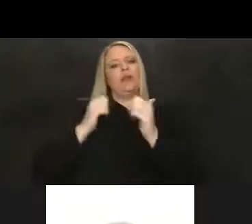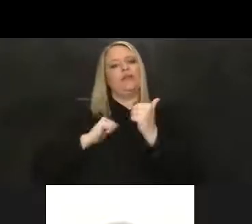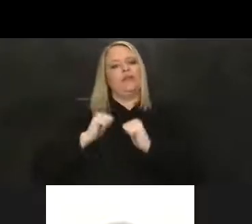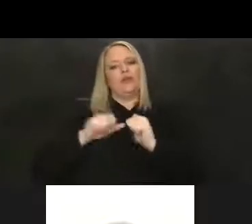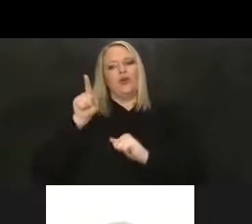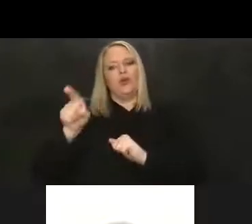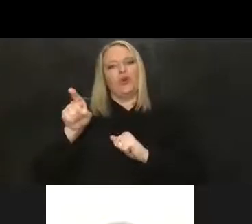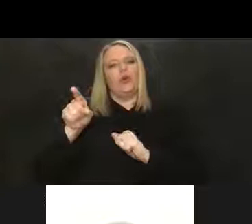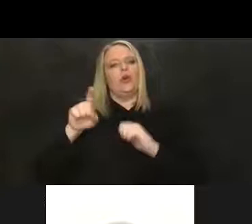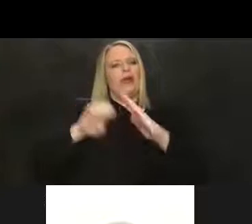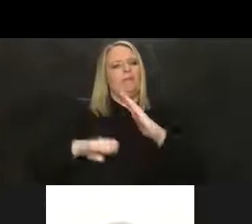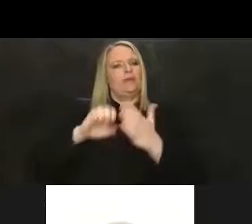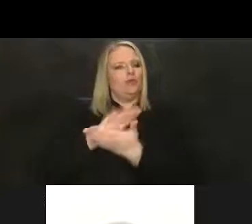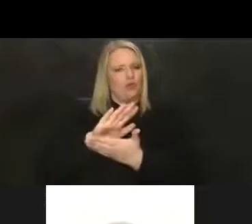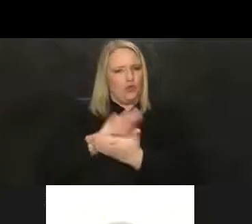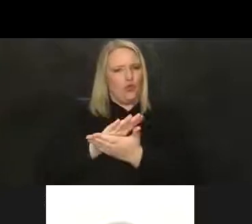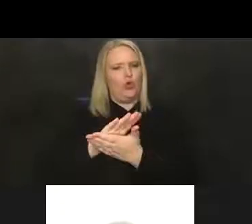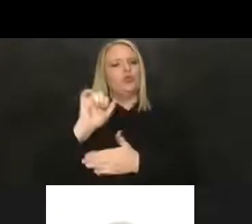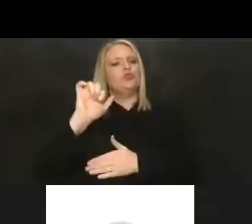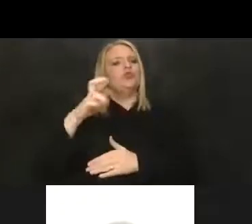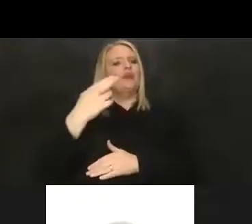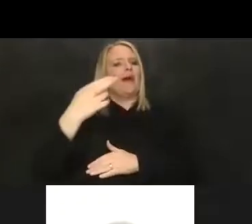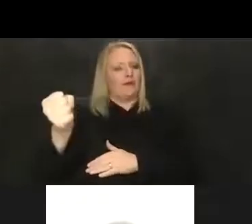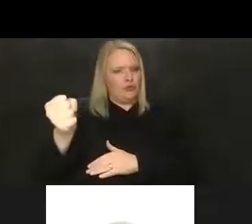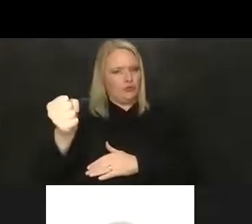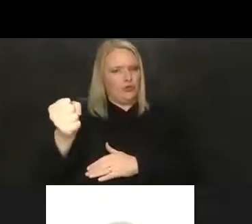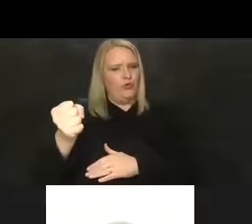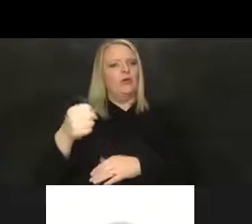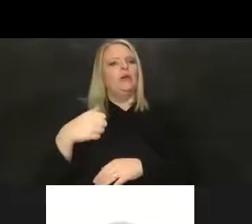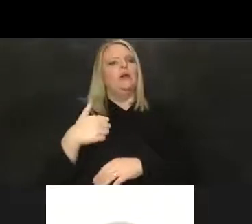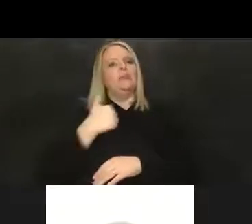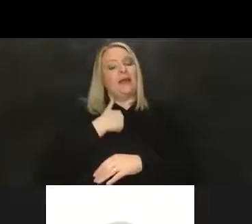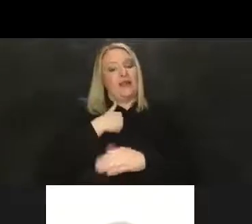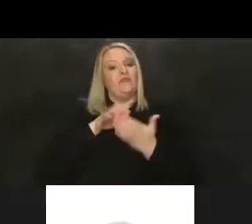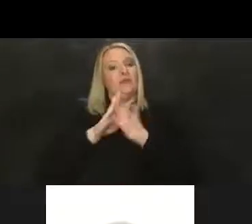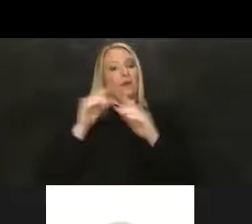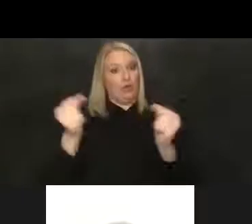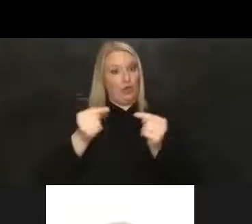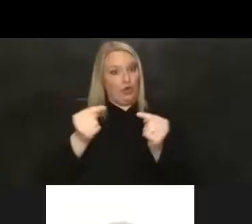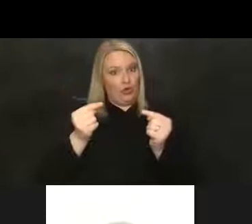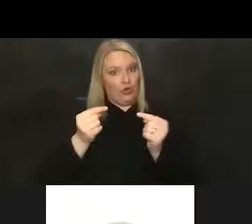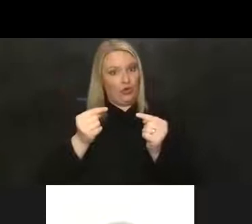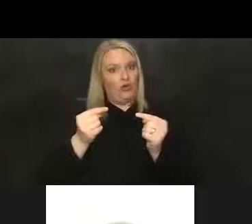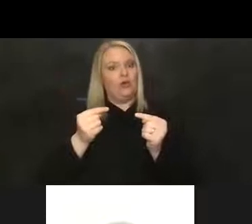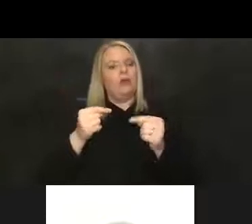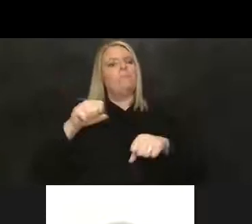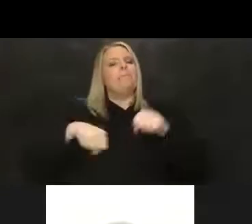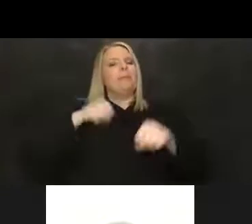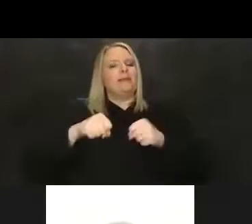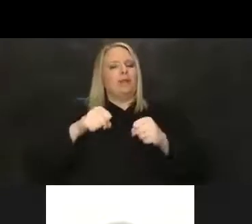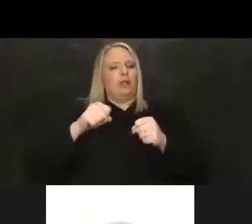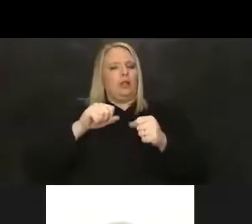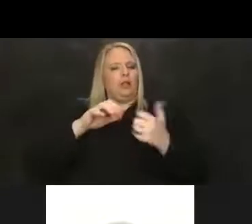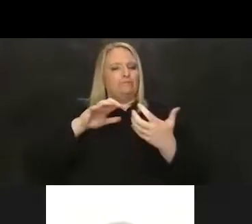grade school and junior high, and I was injured in a bicycle accident when I was 13 years old, I